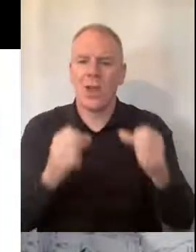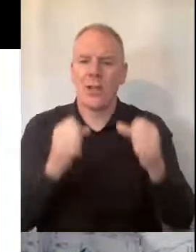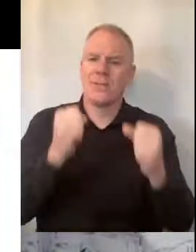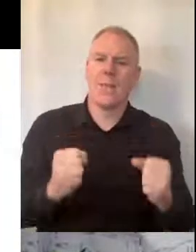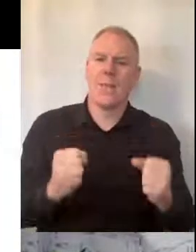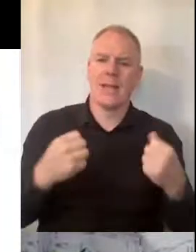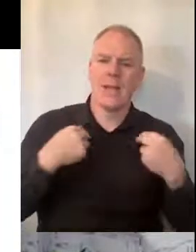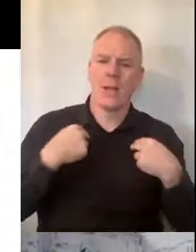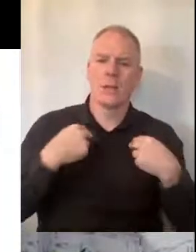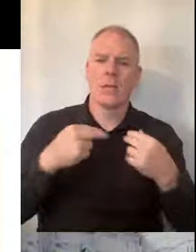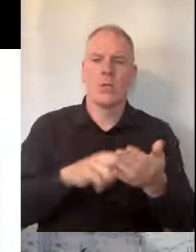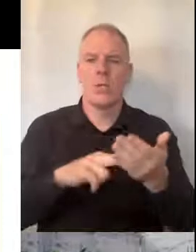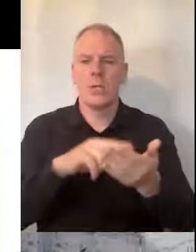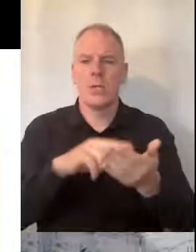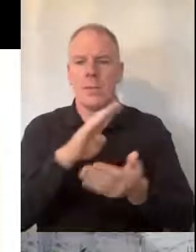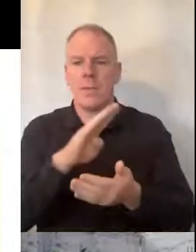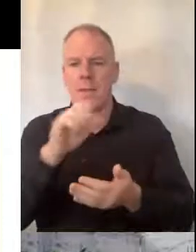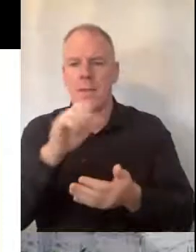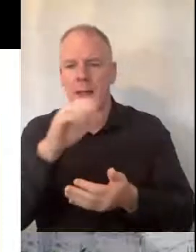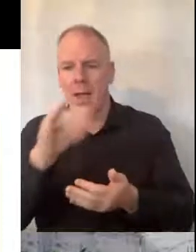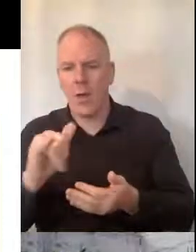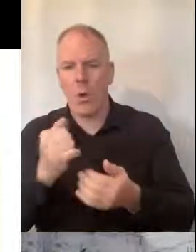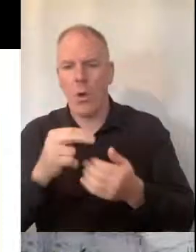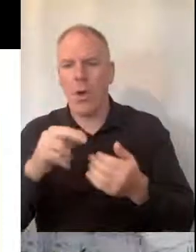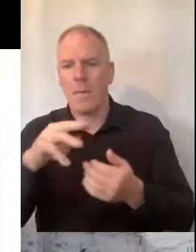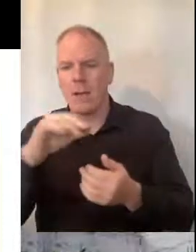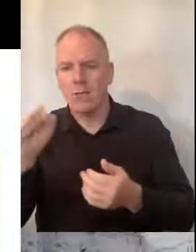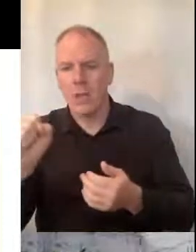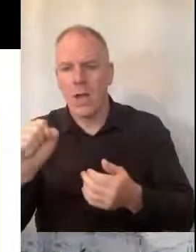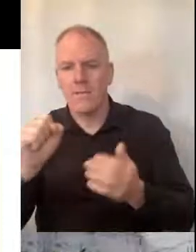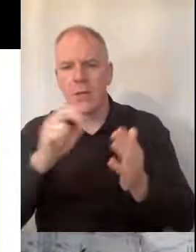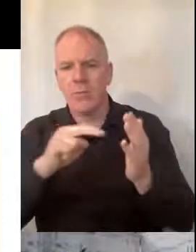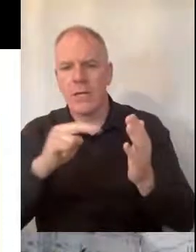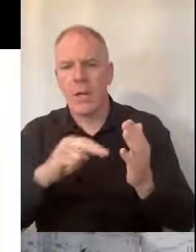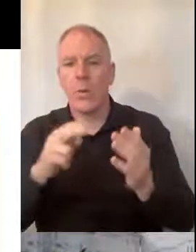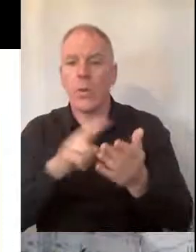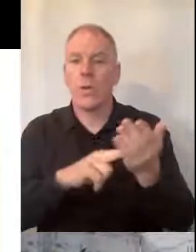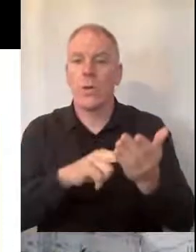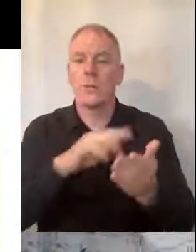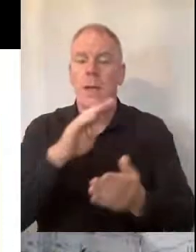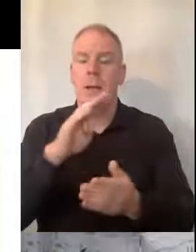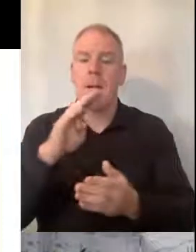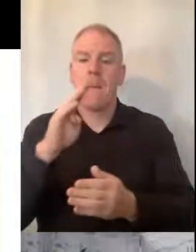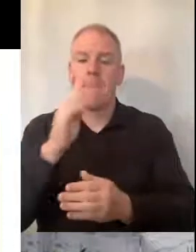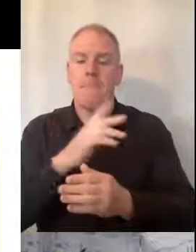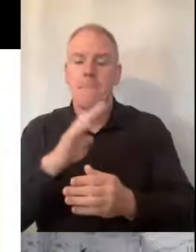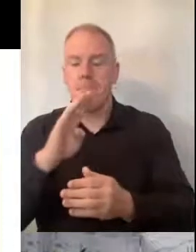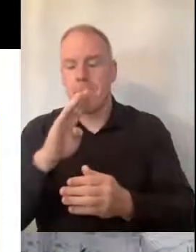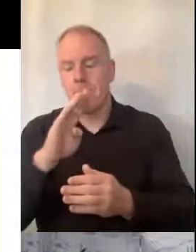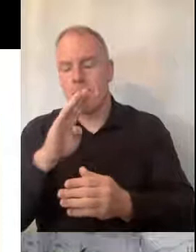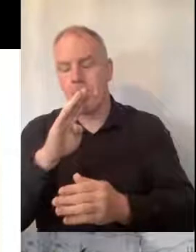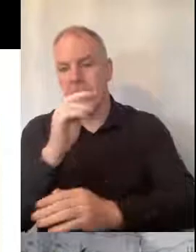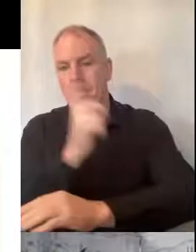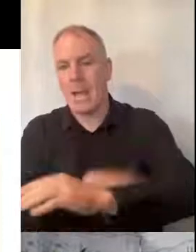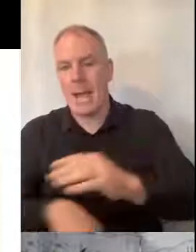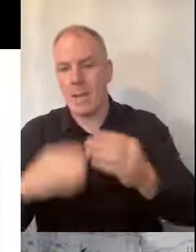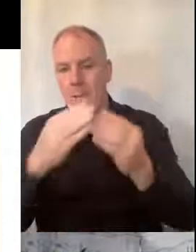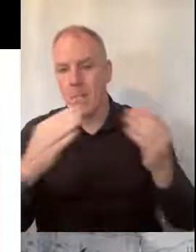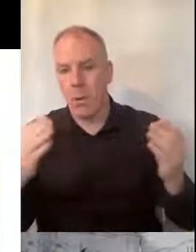or Microsoft immersive reader. So we we use Blackboard ally and it's embedded within our Canvas V LE and the third one there.